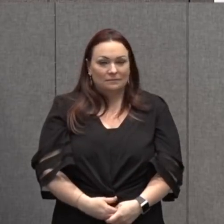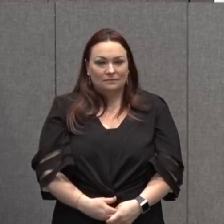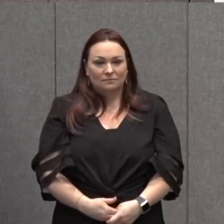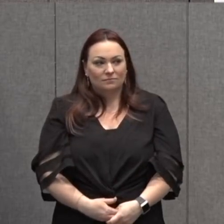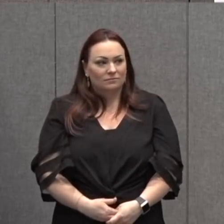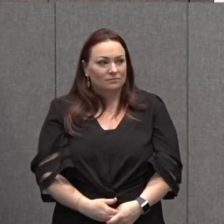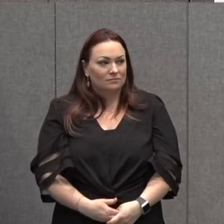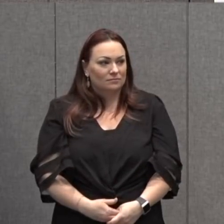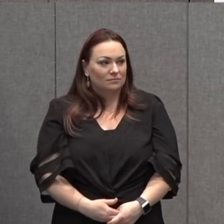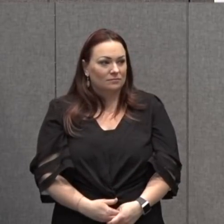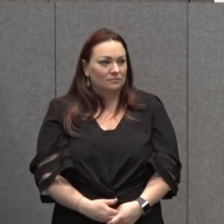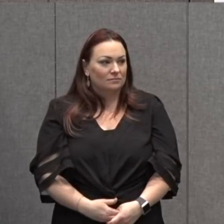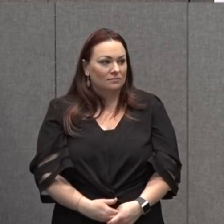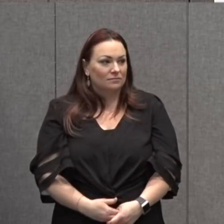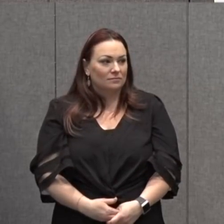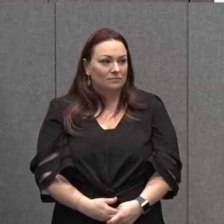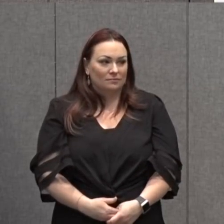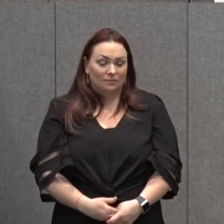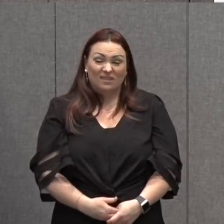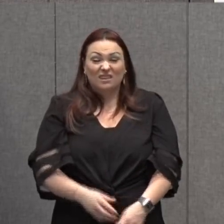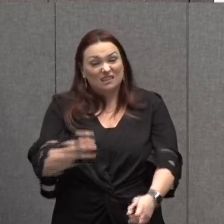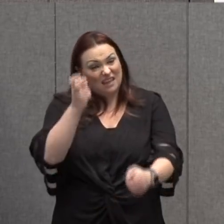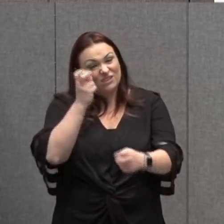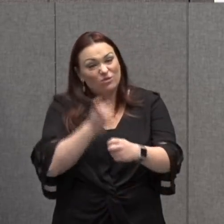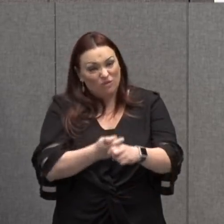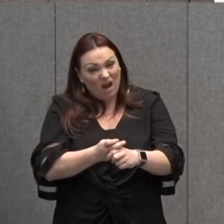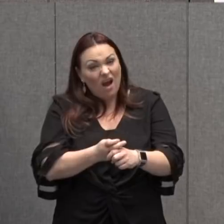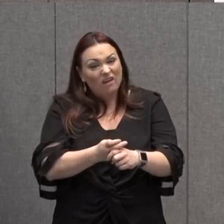Oh, - Oof, yeah. That's a rough word for many reasons.